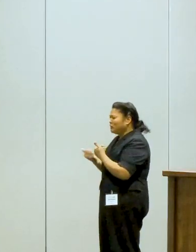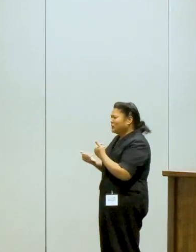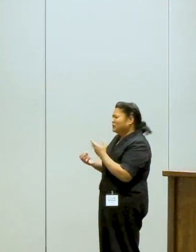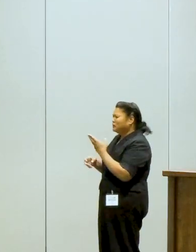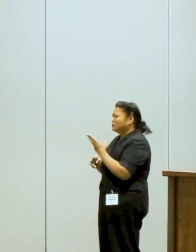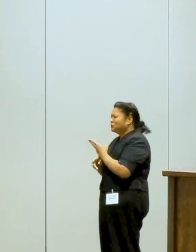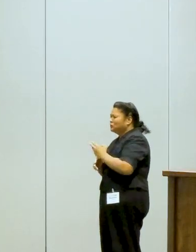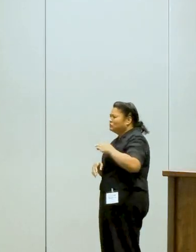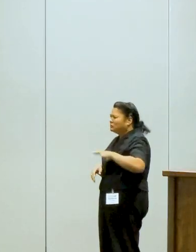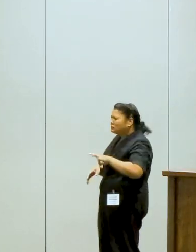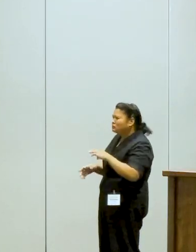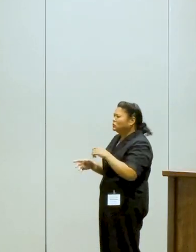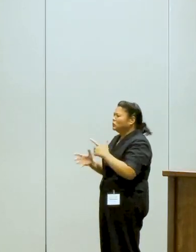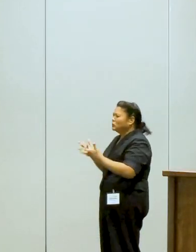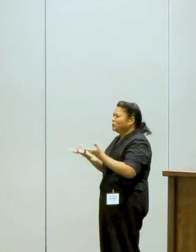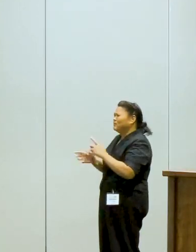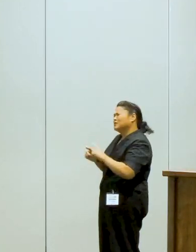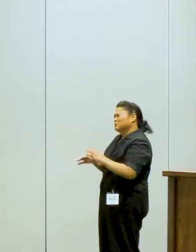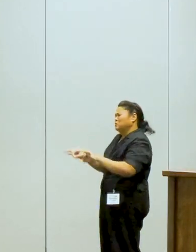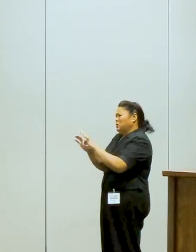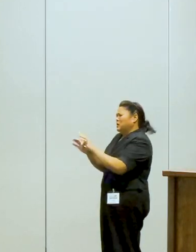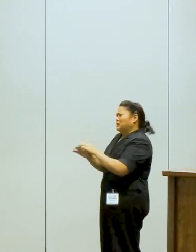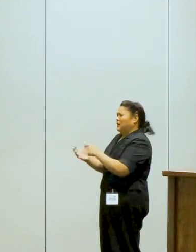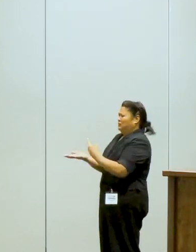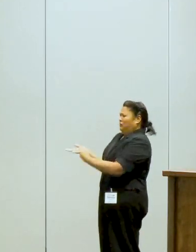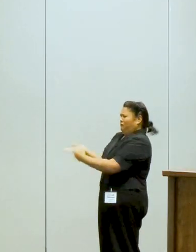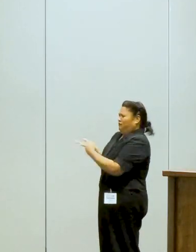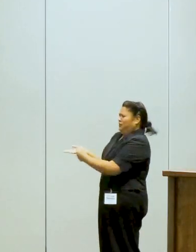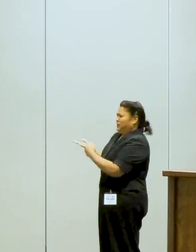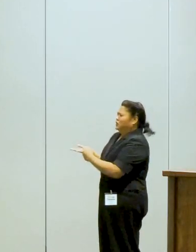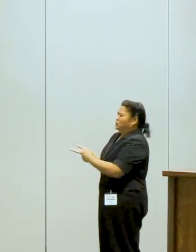interesting relationship between the student and the instructor.